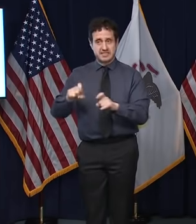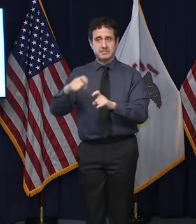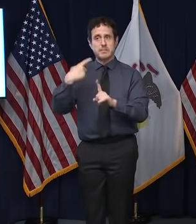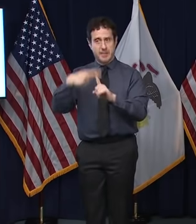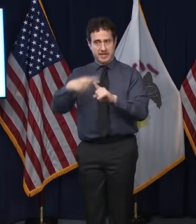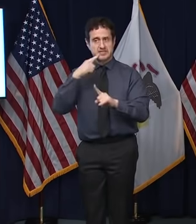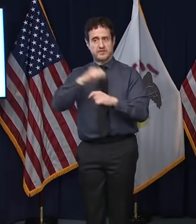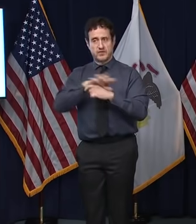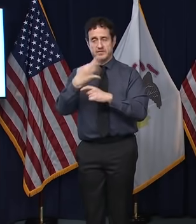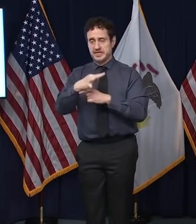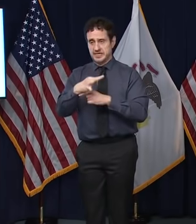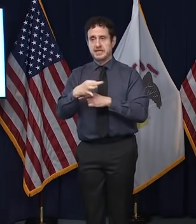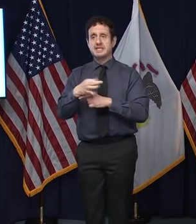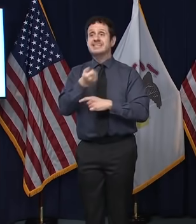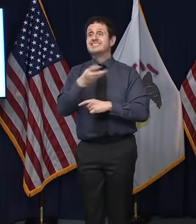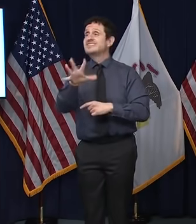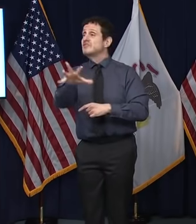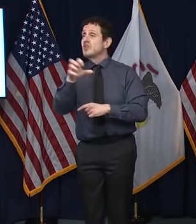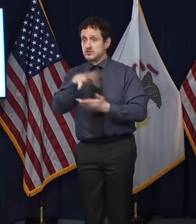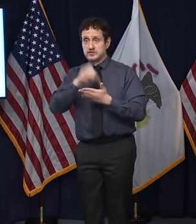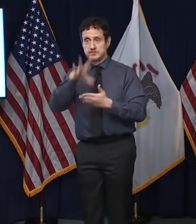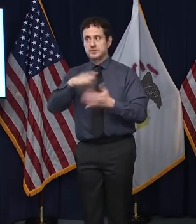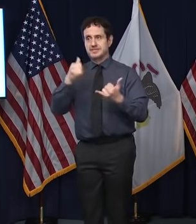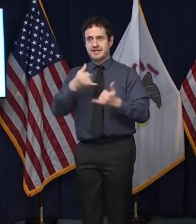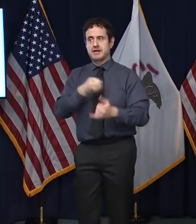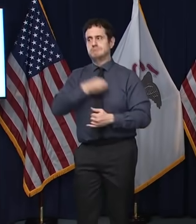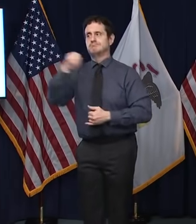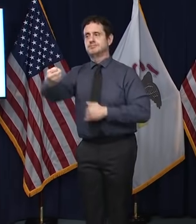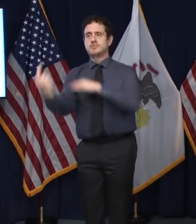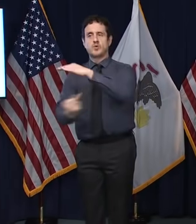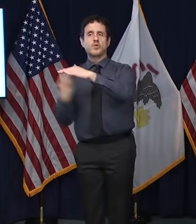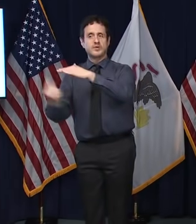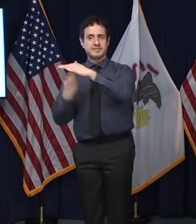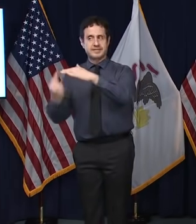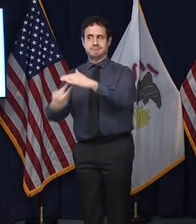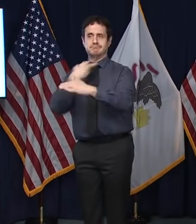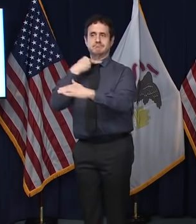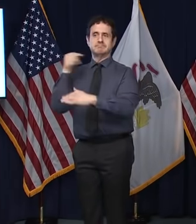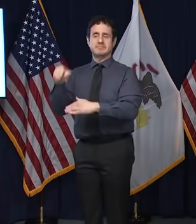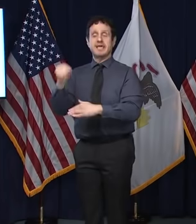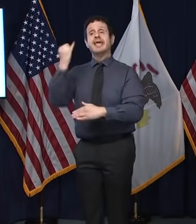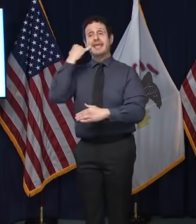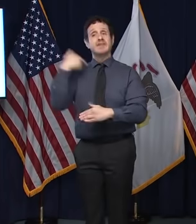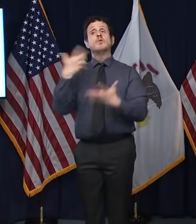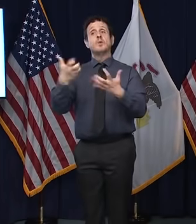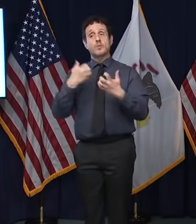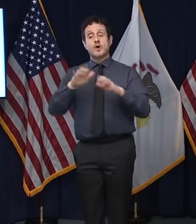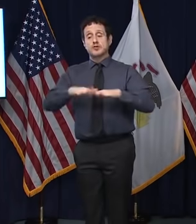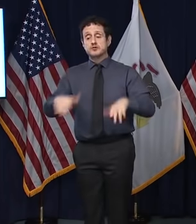positive and hundreds of